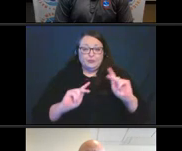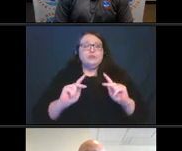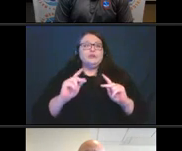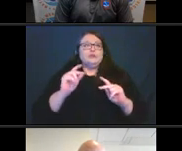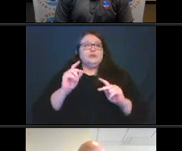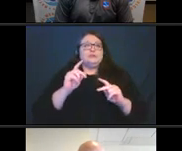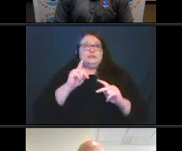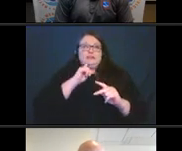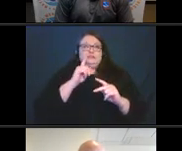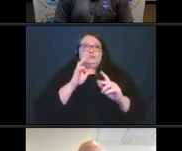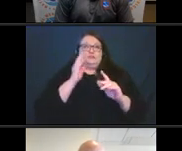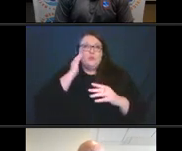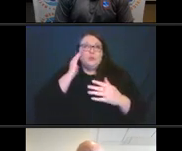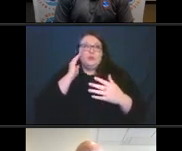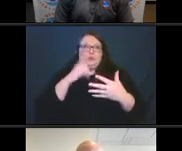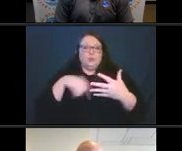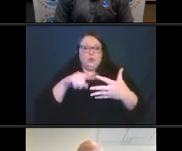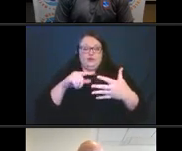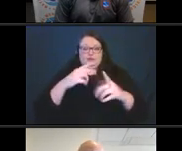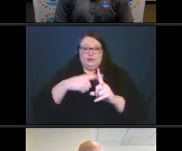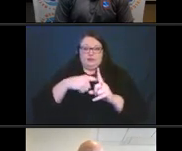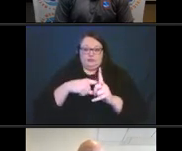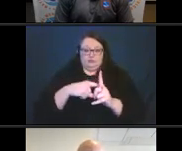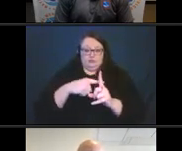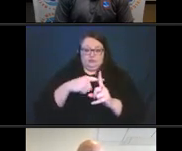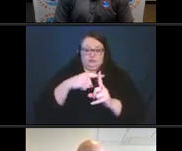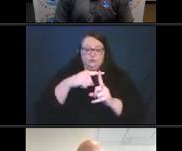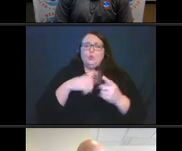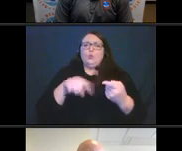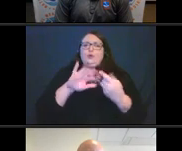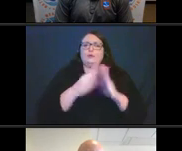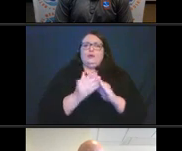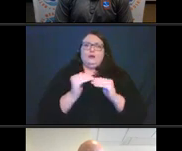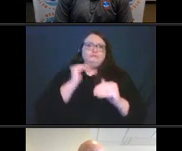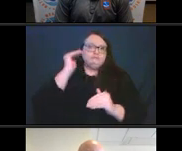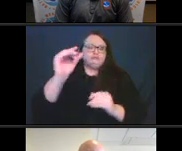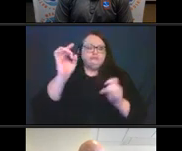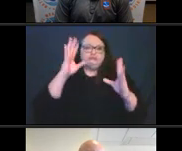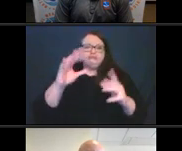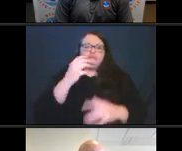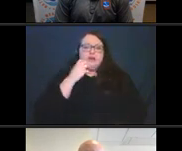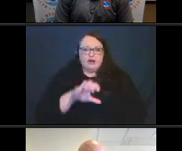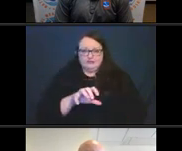And we have had measures at that, and certainly HeatRisk has been in development for many years,